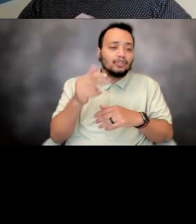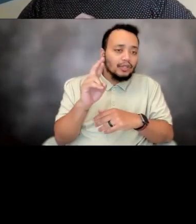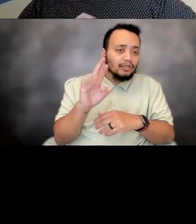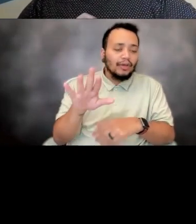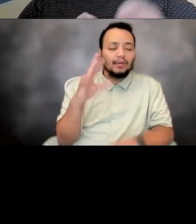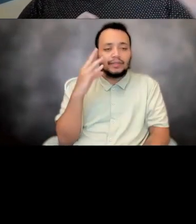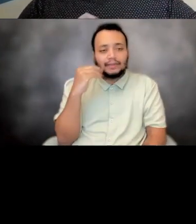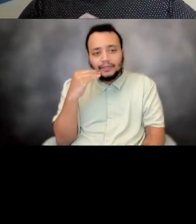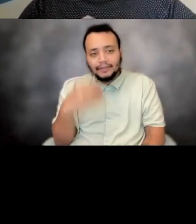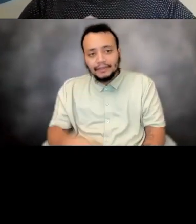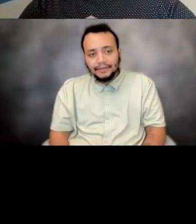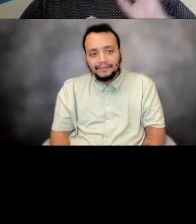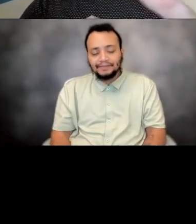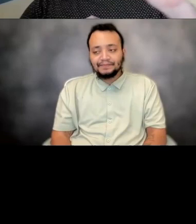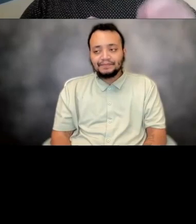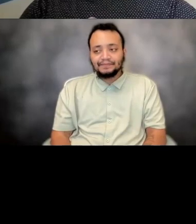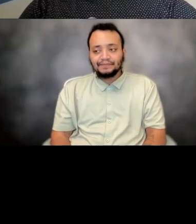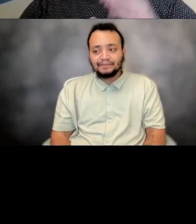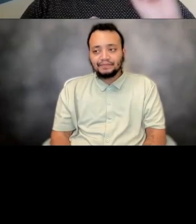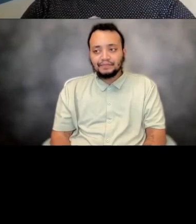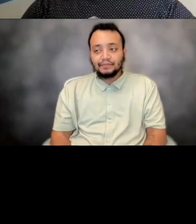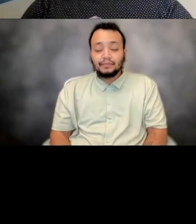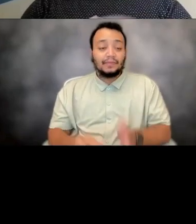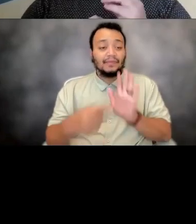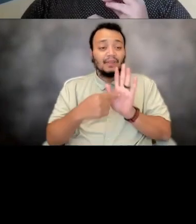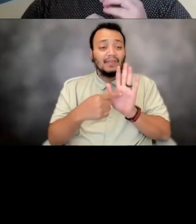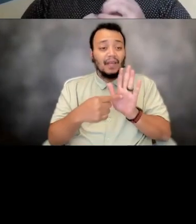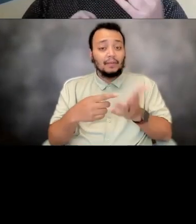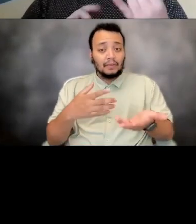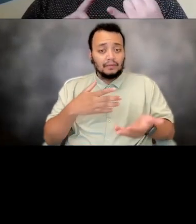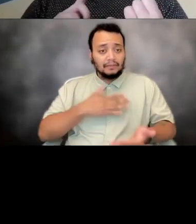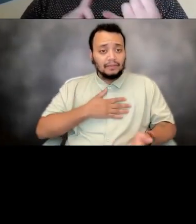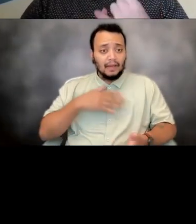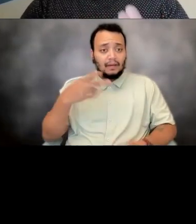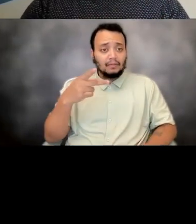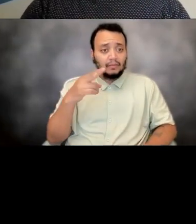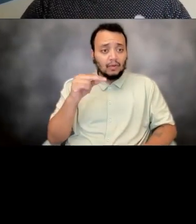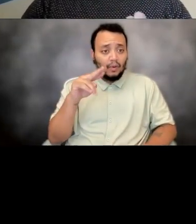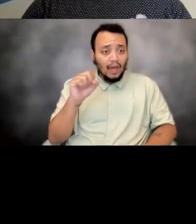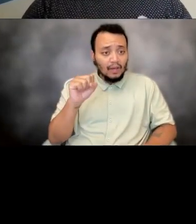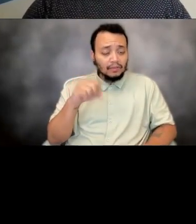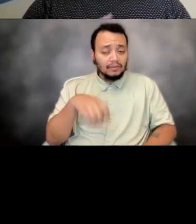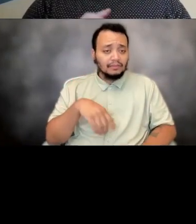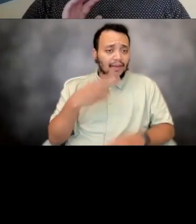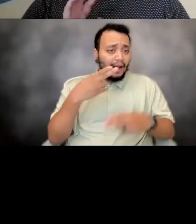It was like, believe me about my pronouns, my name, my gender, but also believe me about the violence I've experienced.